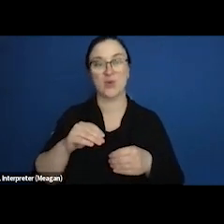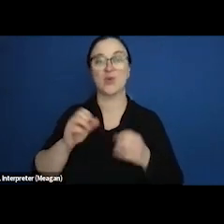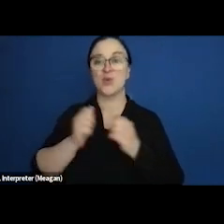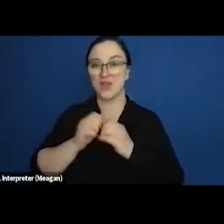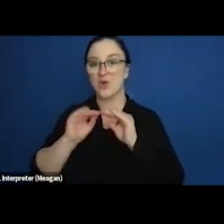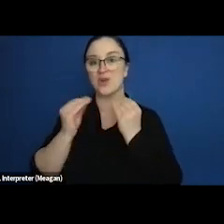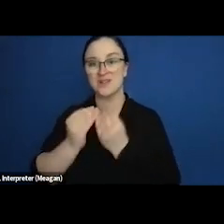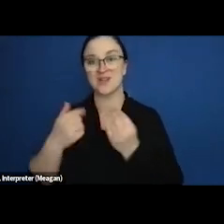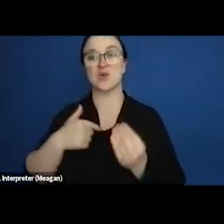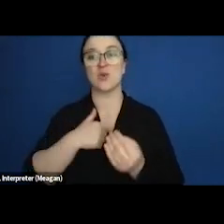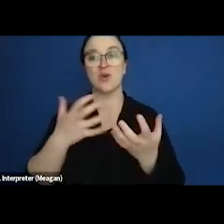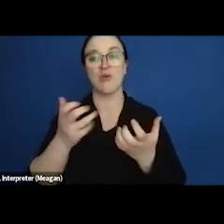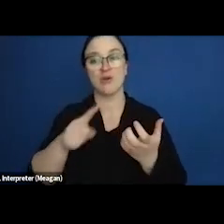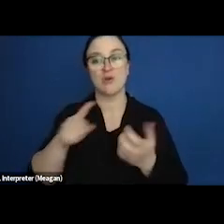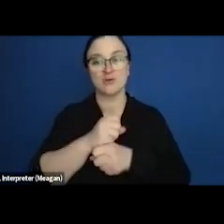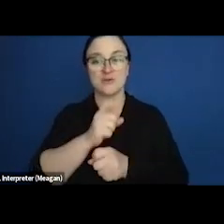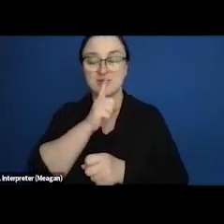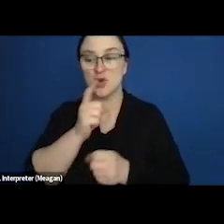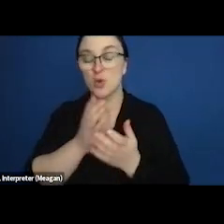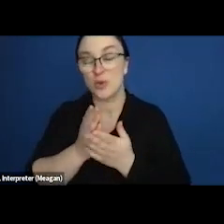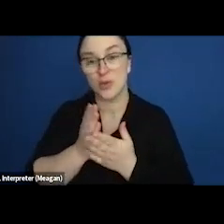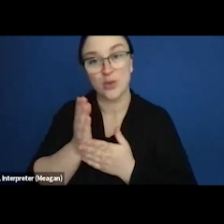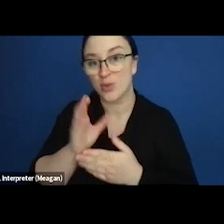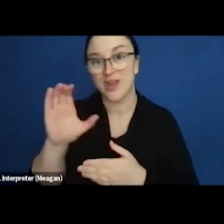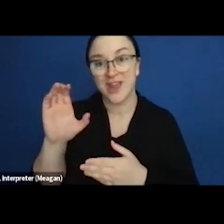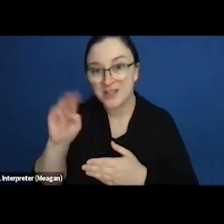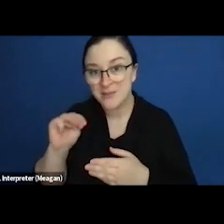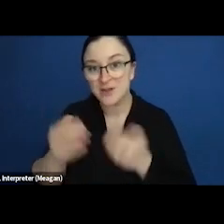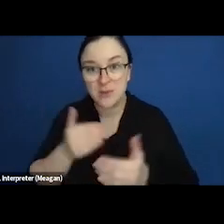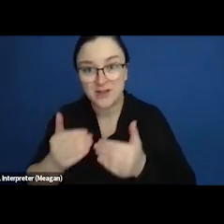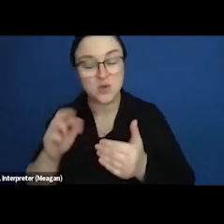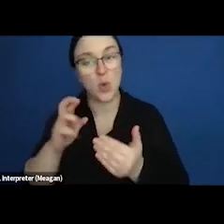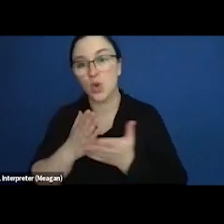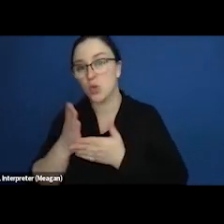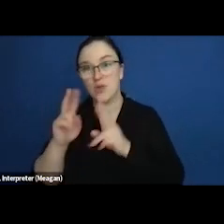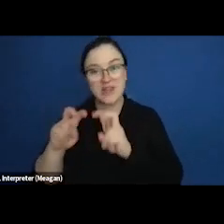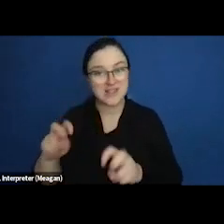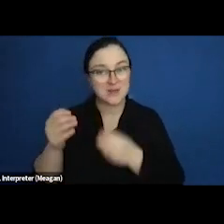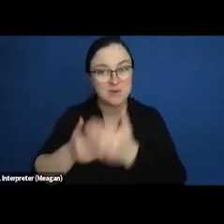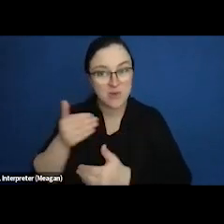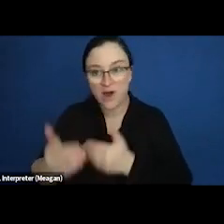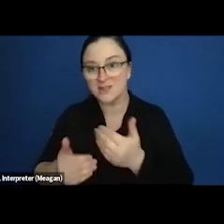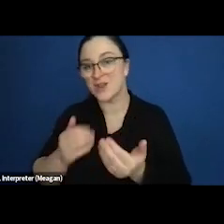that whether through our case management process, whether through our assessment process, whether through our data collection,